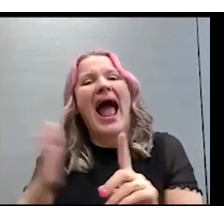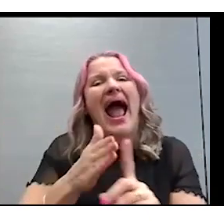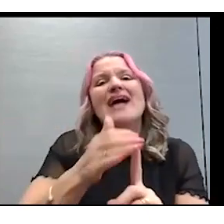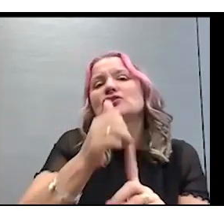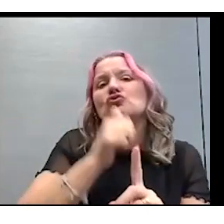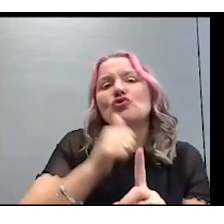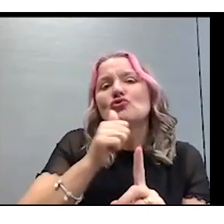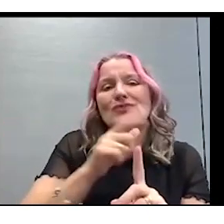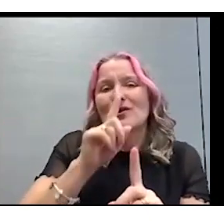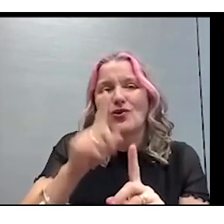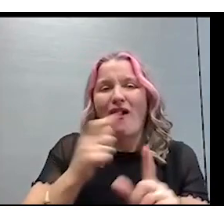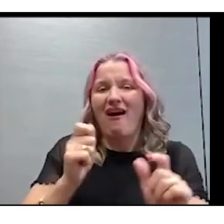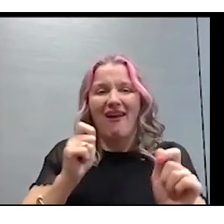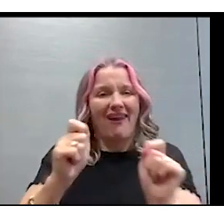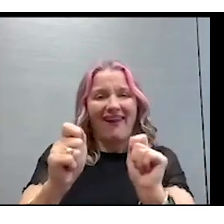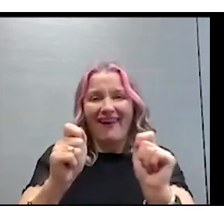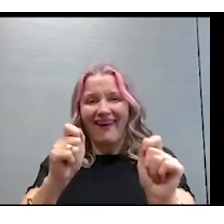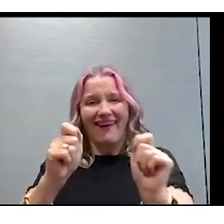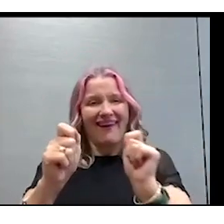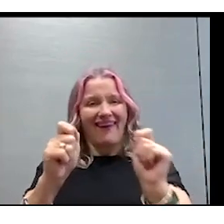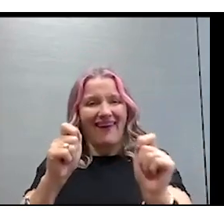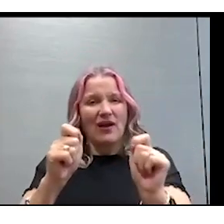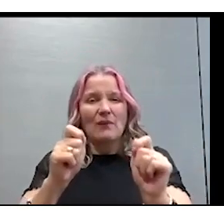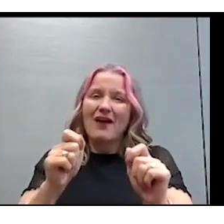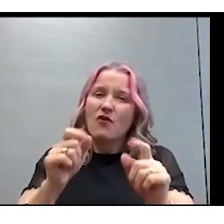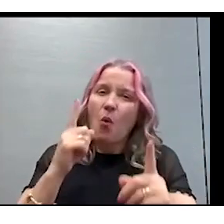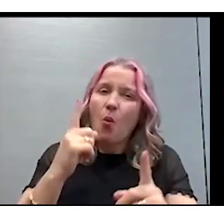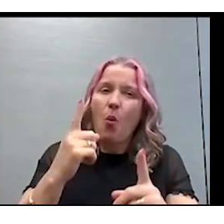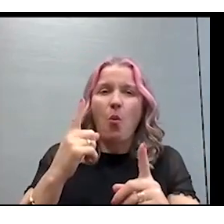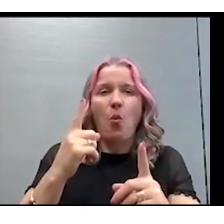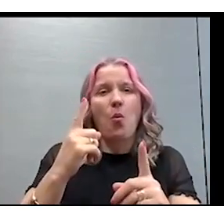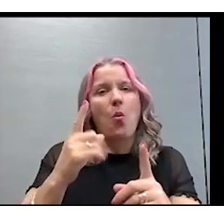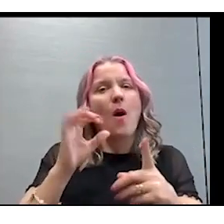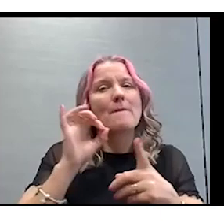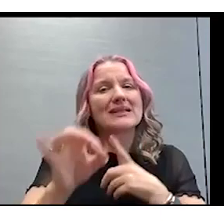going to be able to change that, right? So if I instructed my system and say you